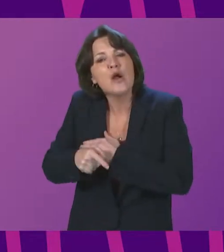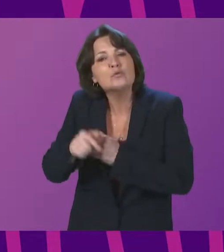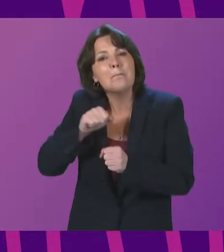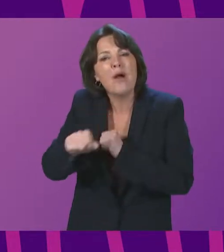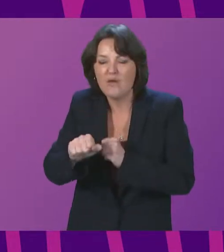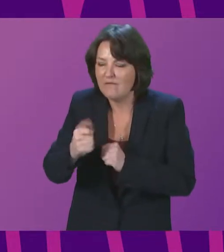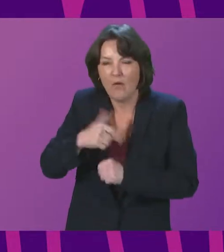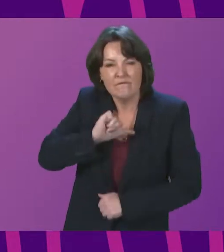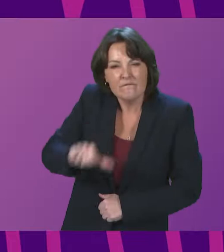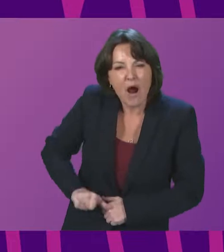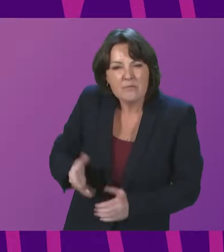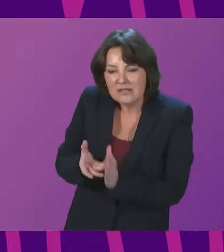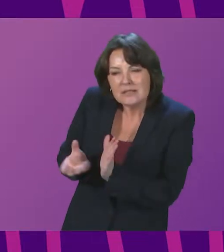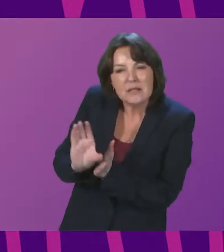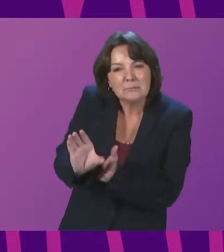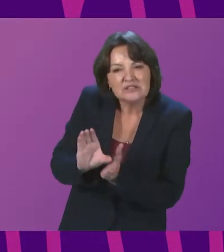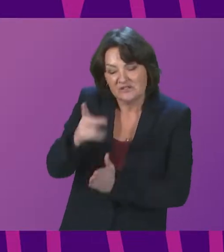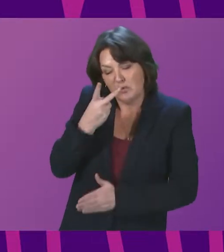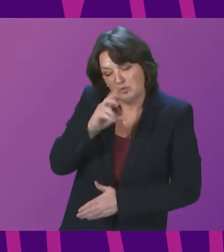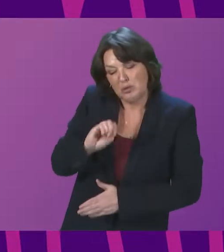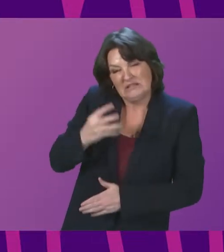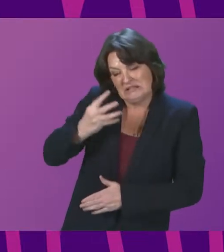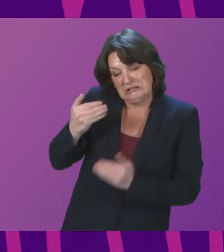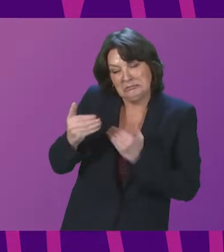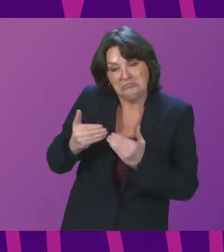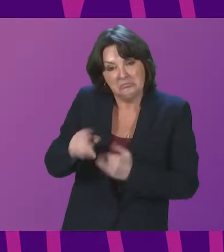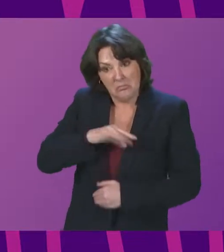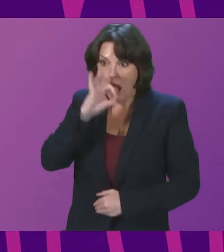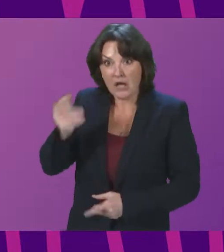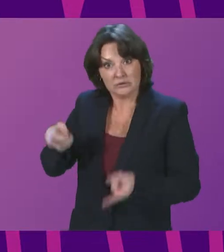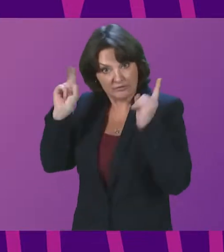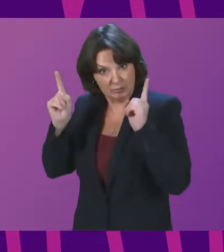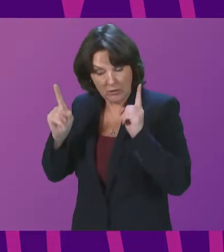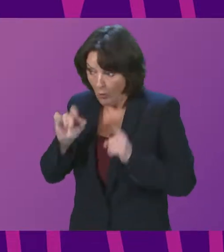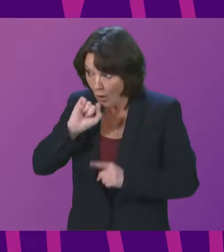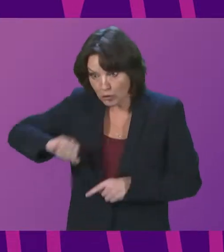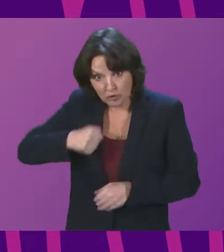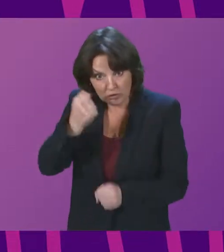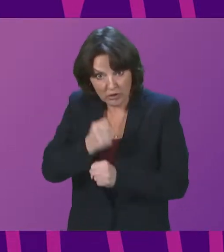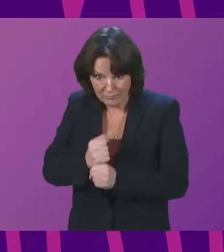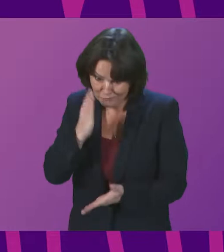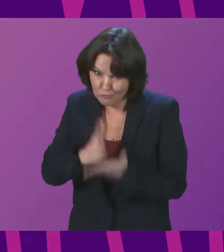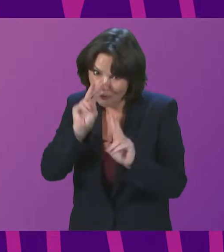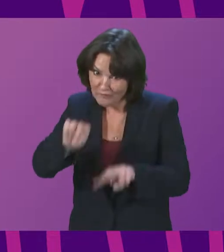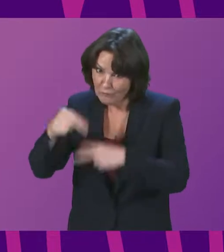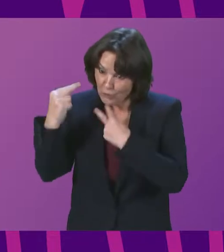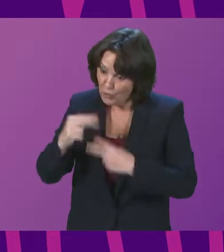Will the Scottish Government urgently review the agricultural payment system and any other